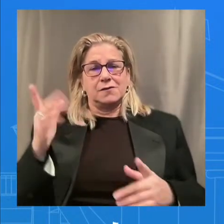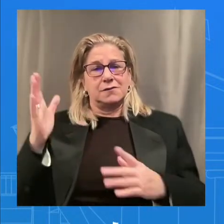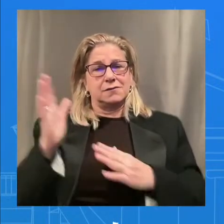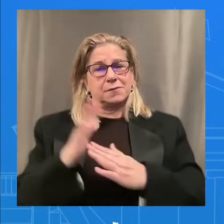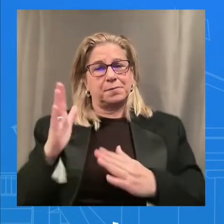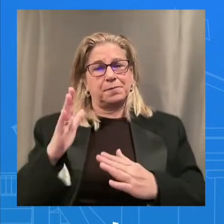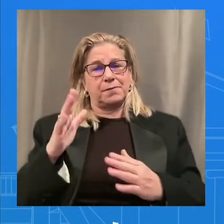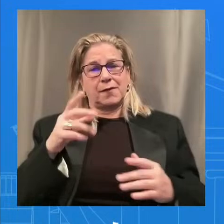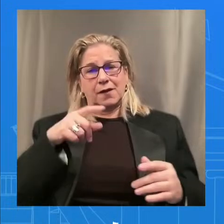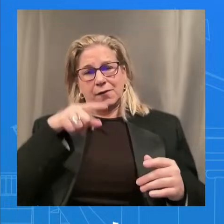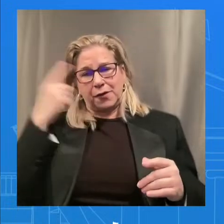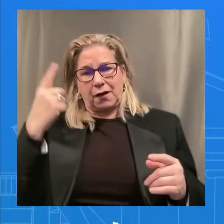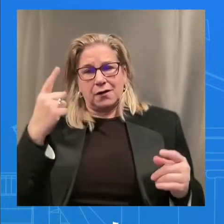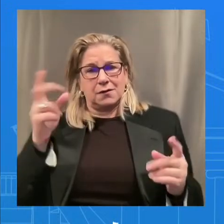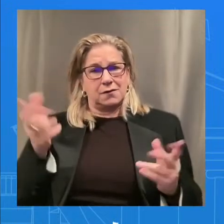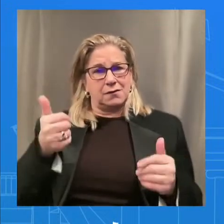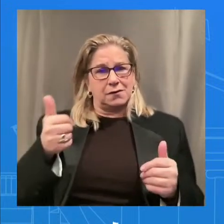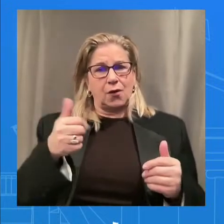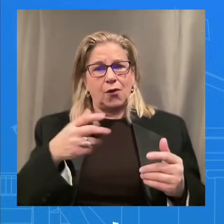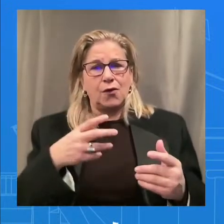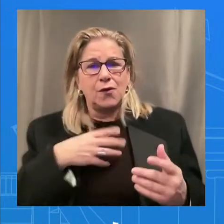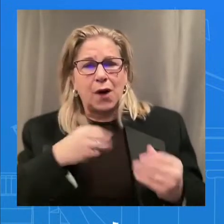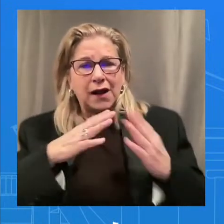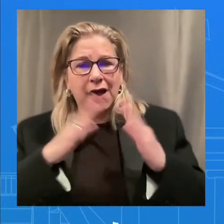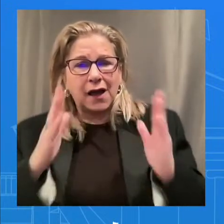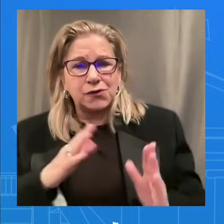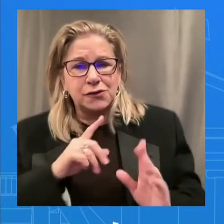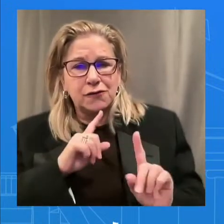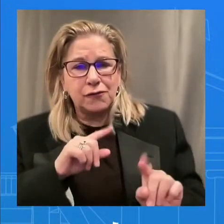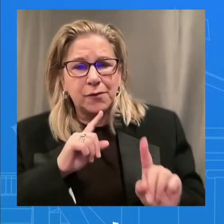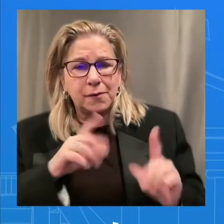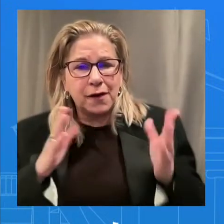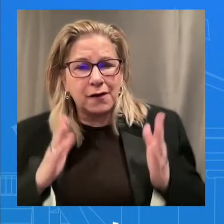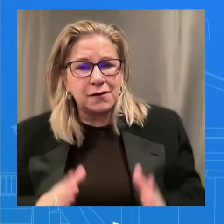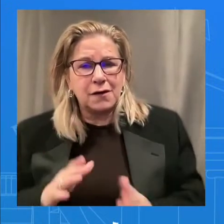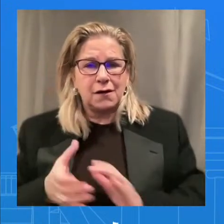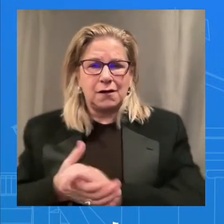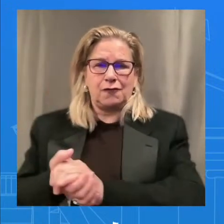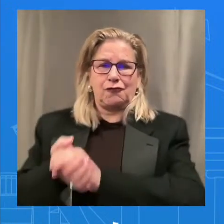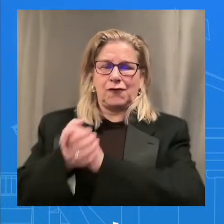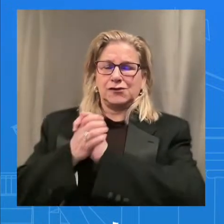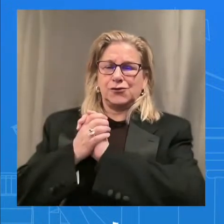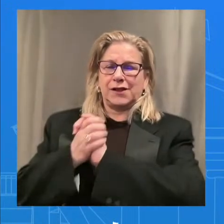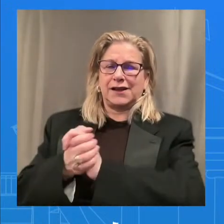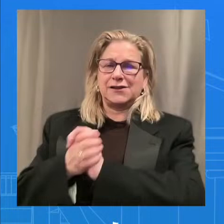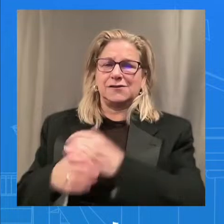our back-and-forths, and your persistence in this room. And so, congratulations. And with that, I have our national security advisor,